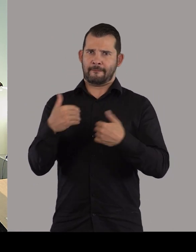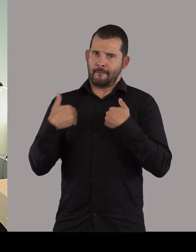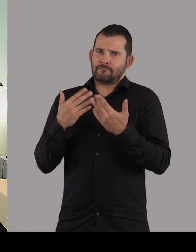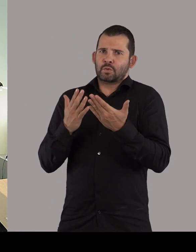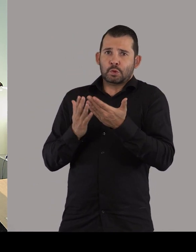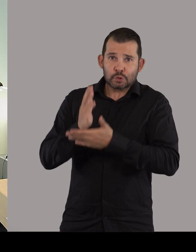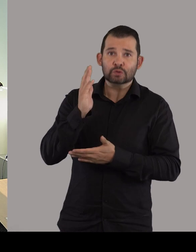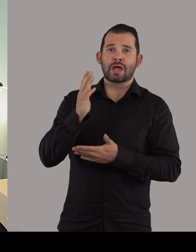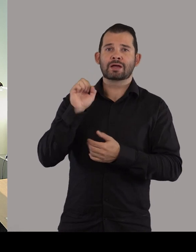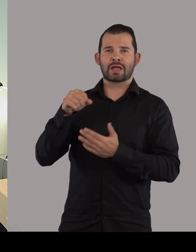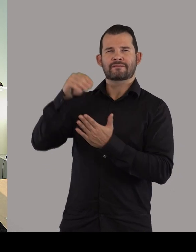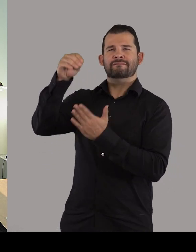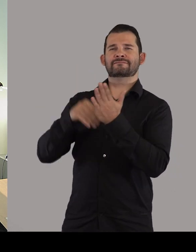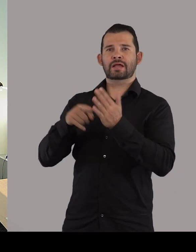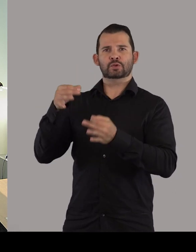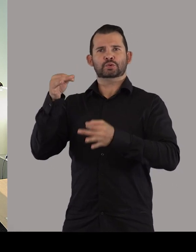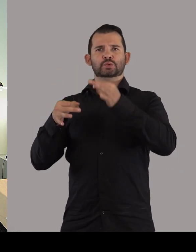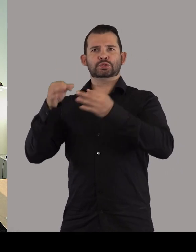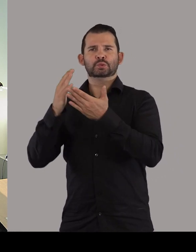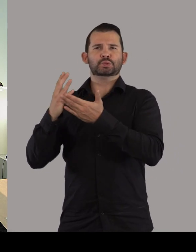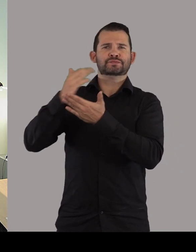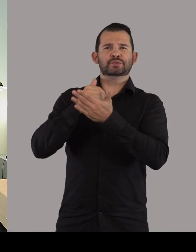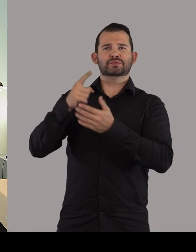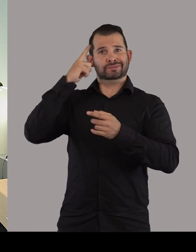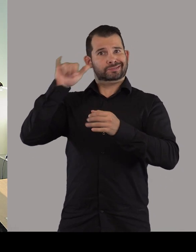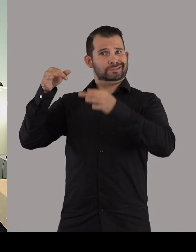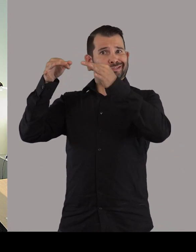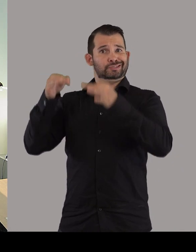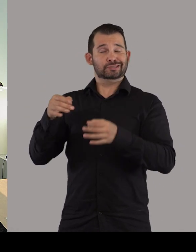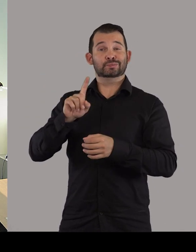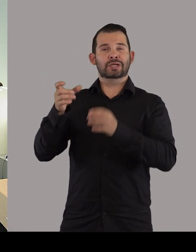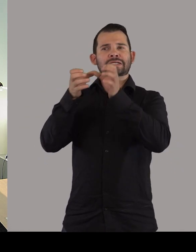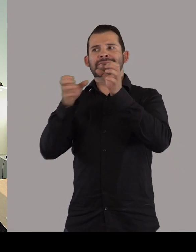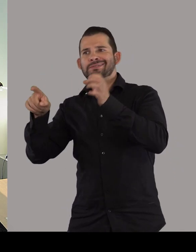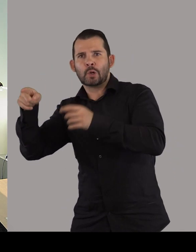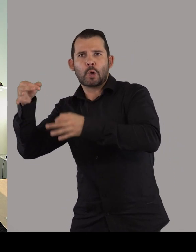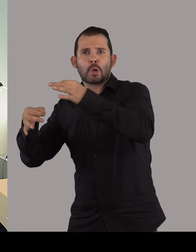Judicial Review of the decision at the Divisional Court or file a human rights complaint